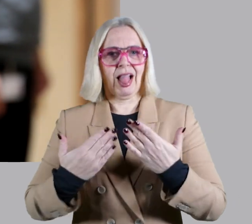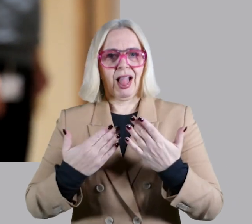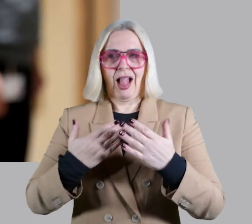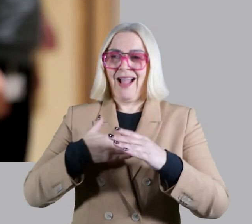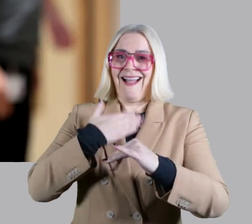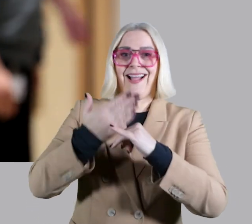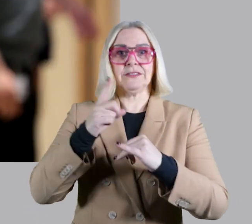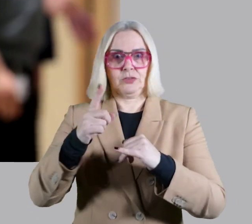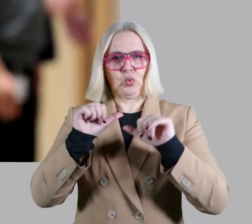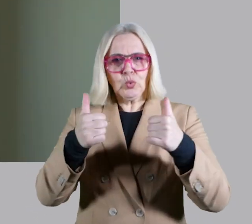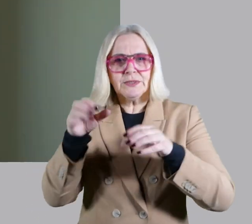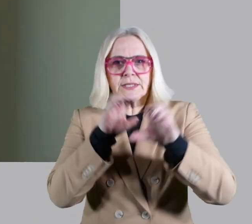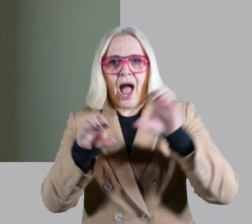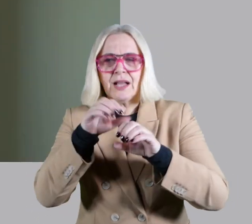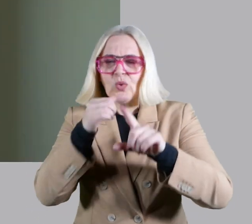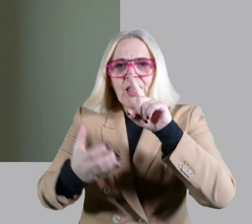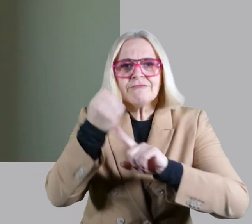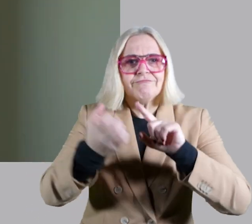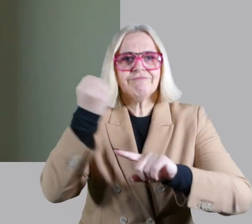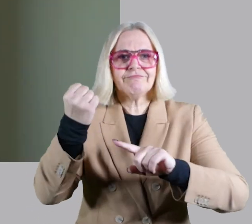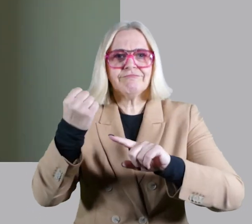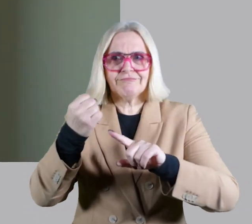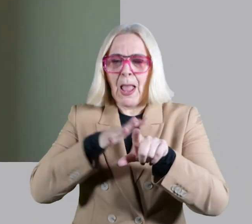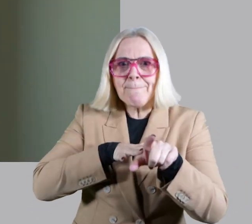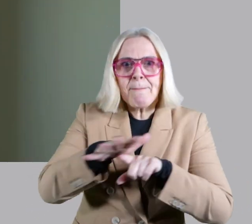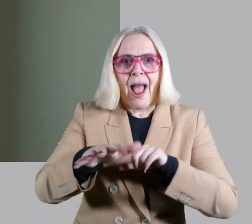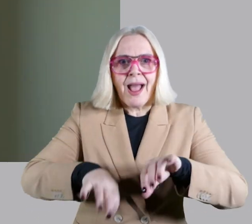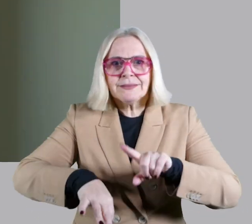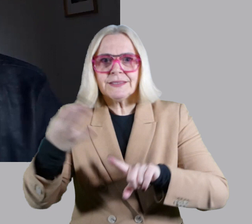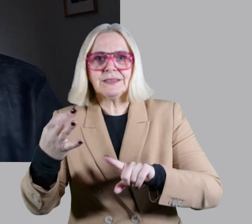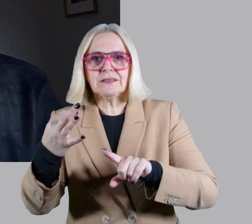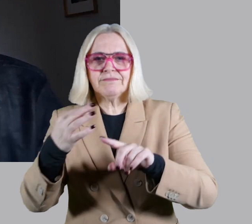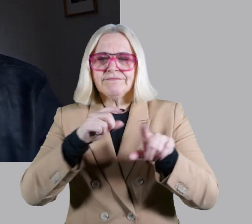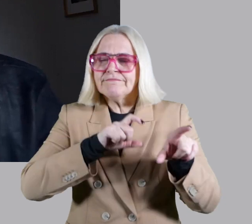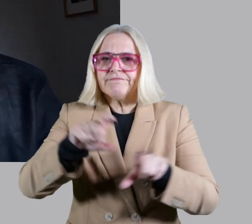the good science will prevail and we’ll have had an impact, and we will continue to have an impact